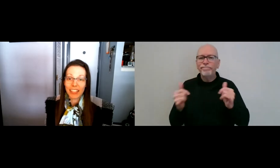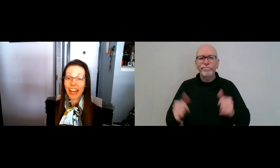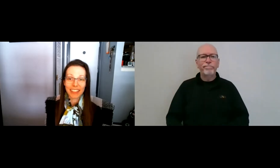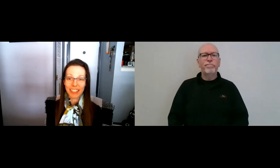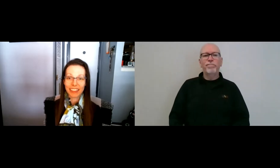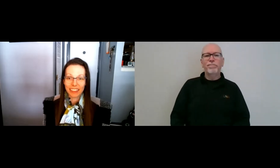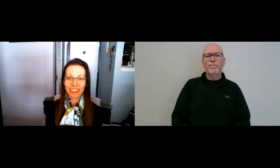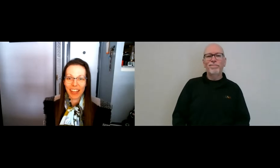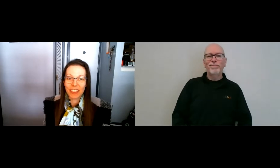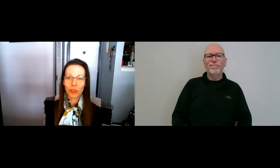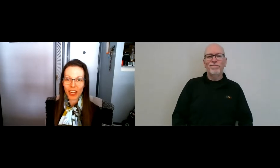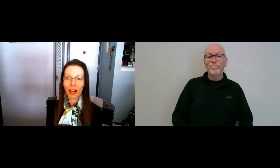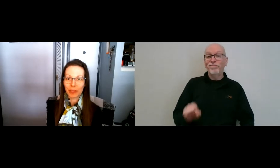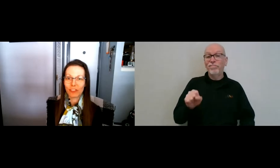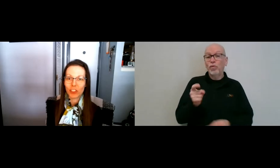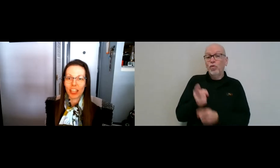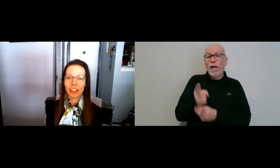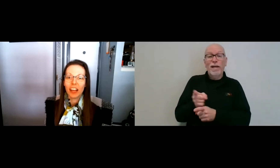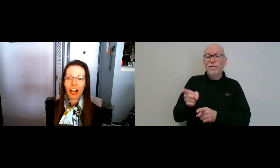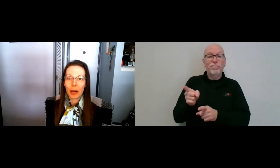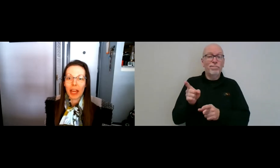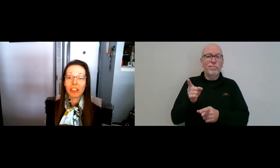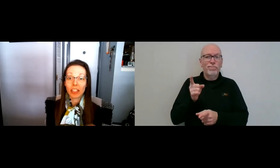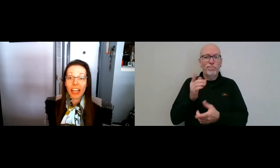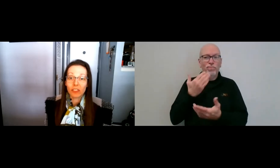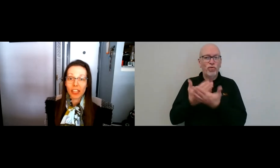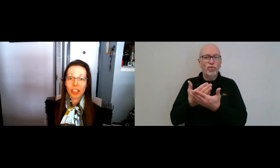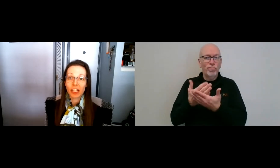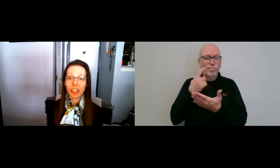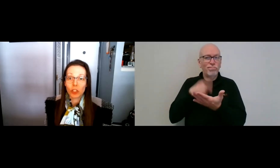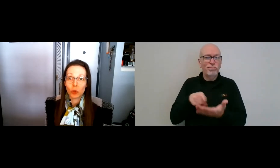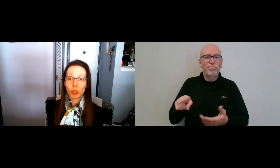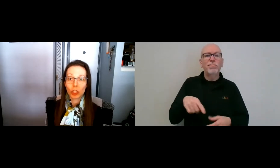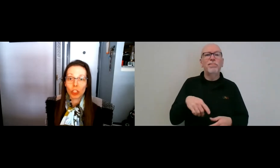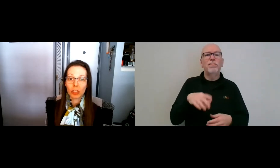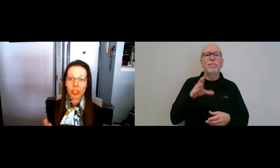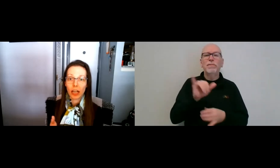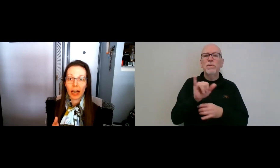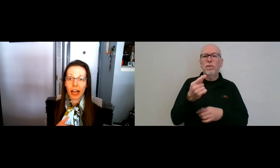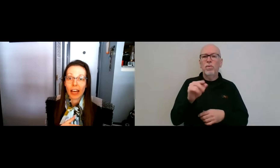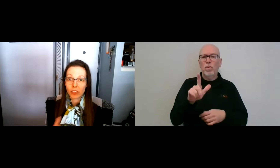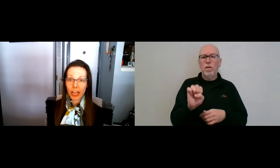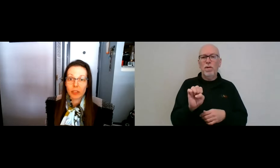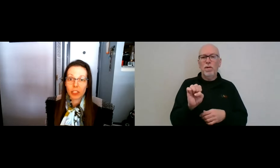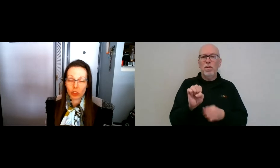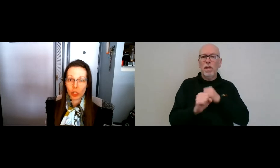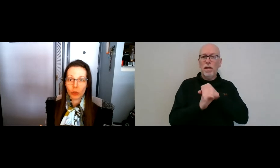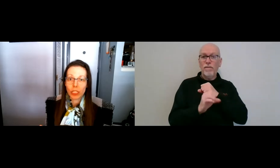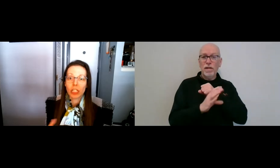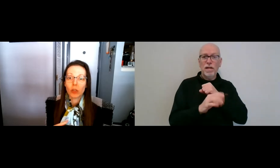Yes, that's a great observation. And kind of like the Google advertisement showed